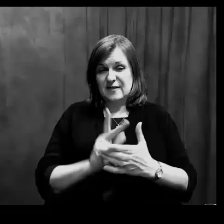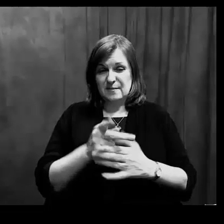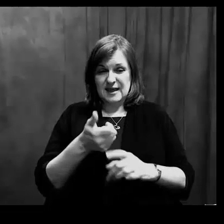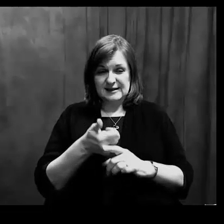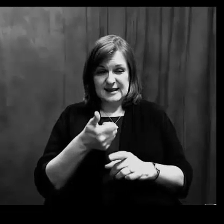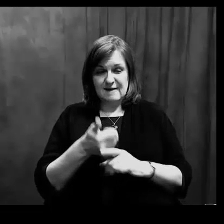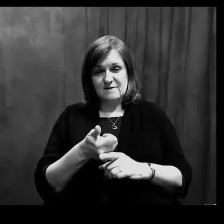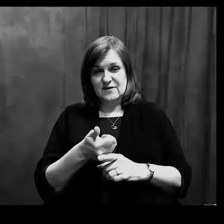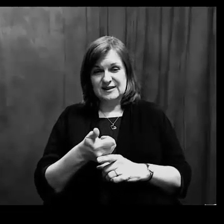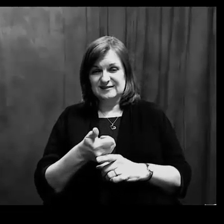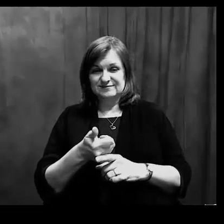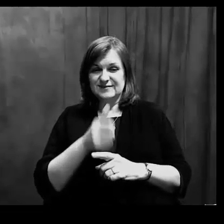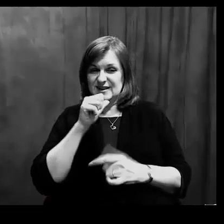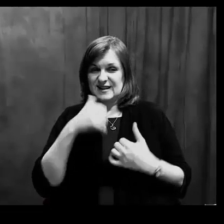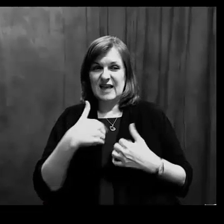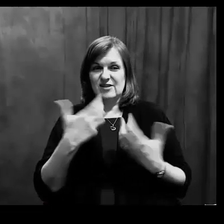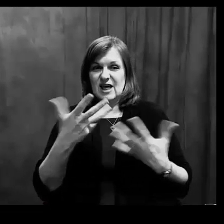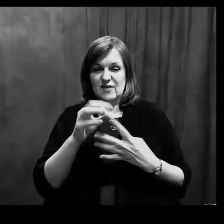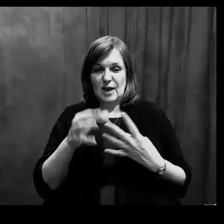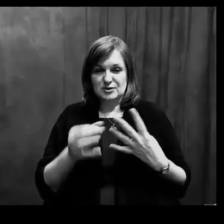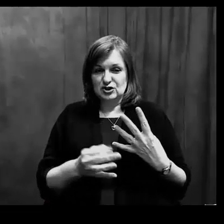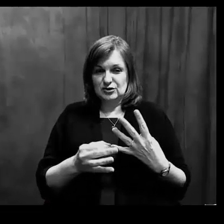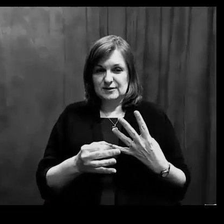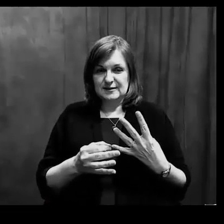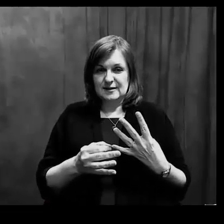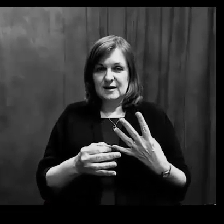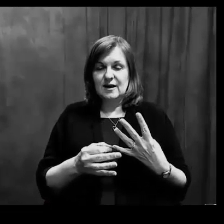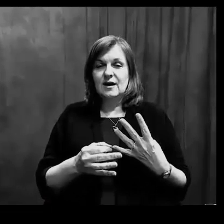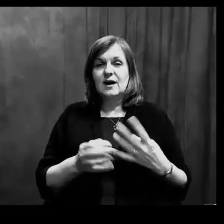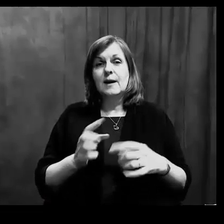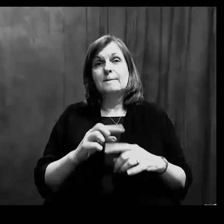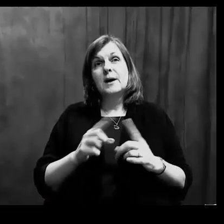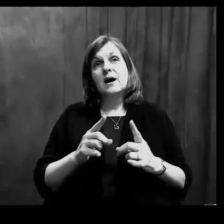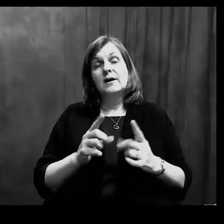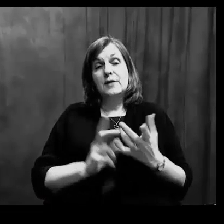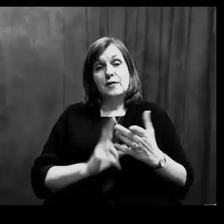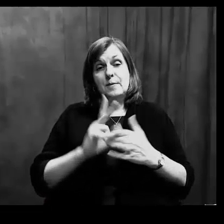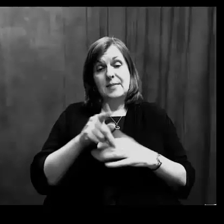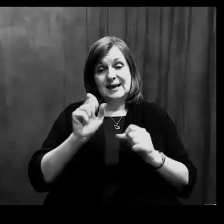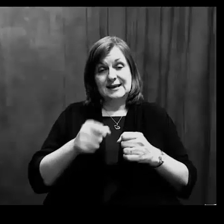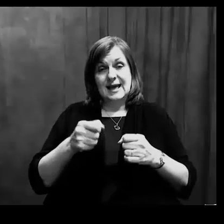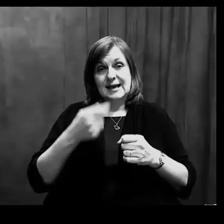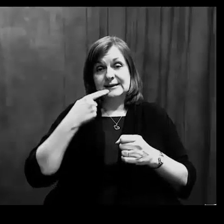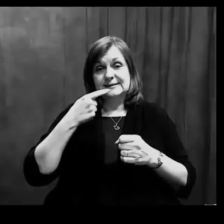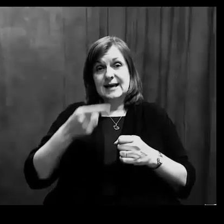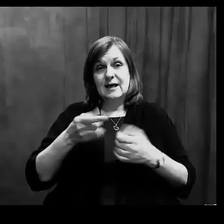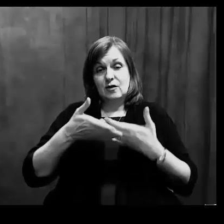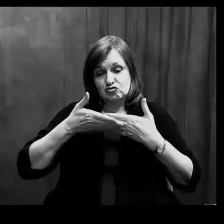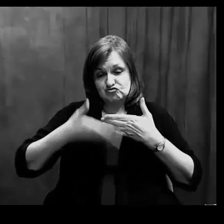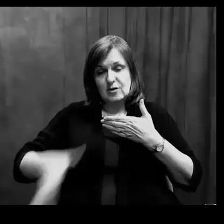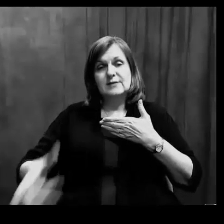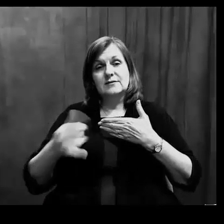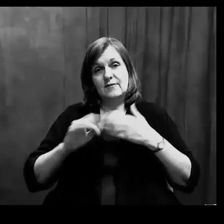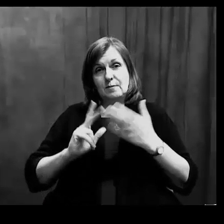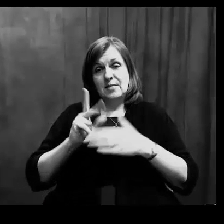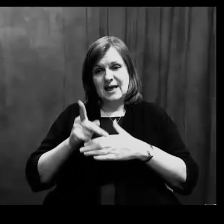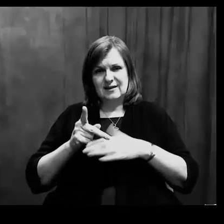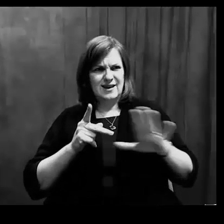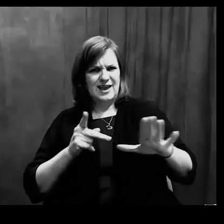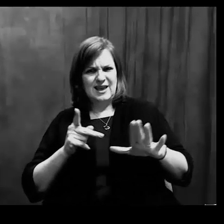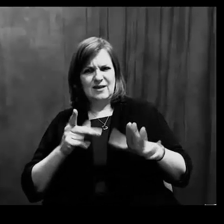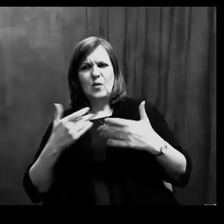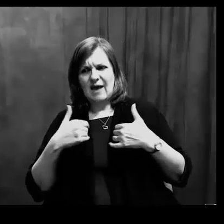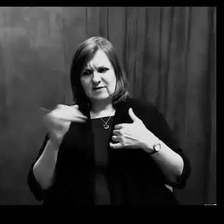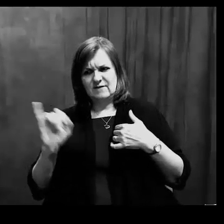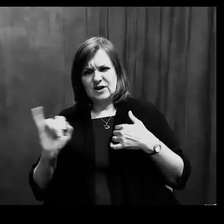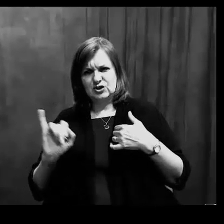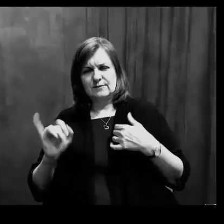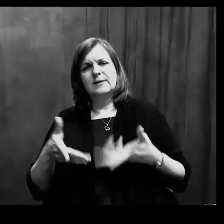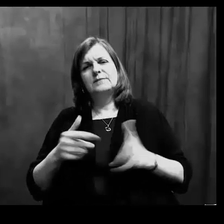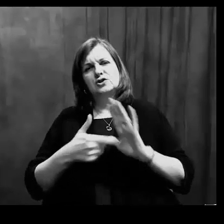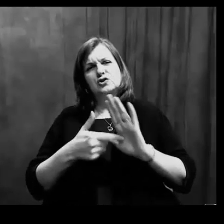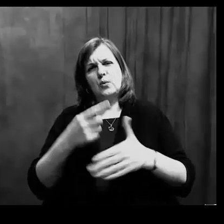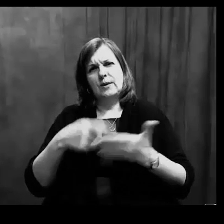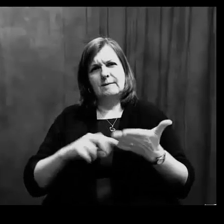is going to be fairly limited in what it can do -- other than tell the rest of its self that it's infected